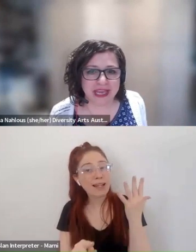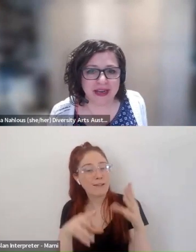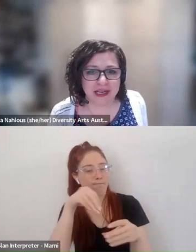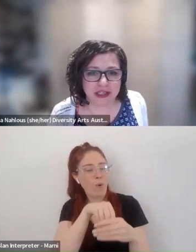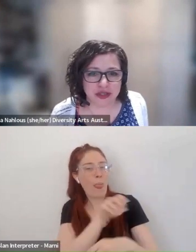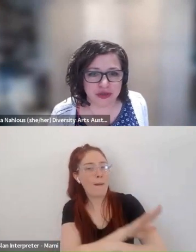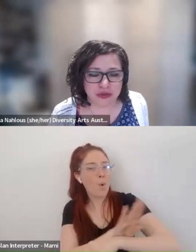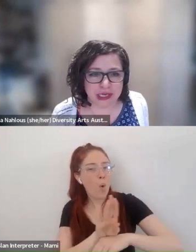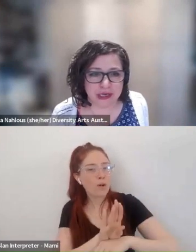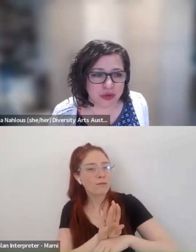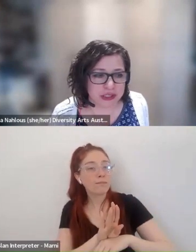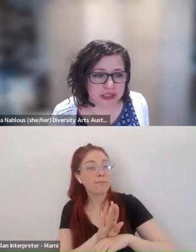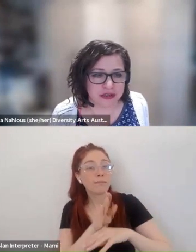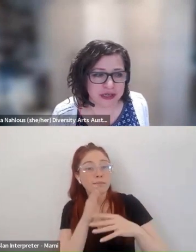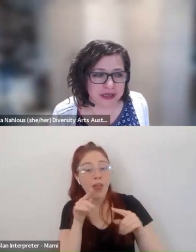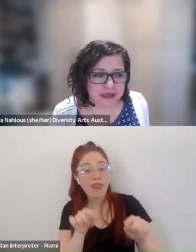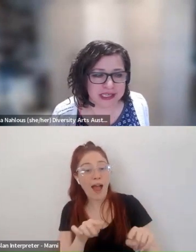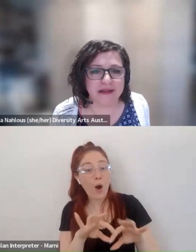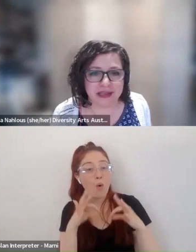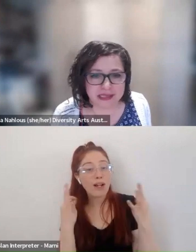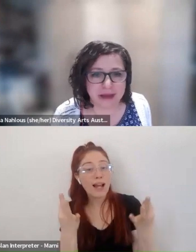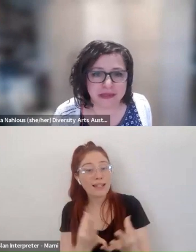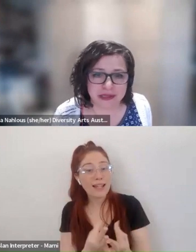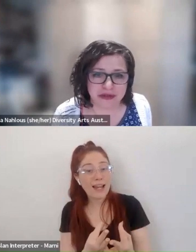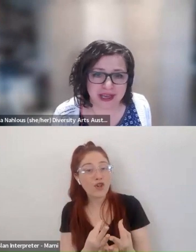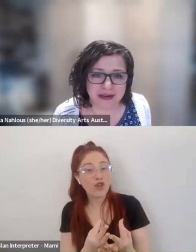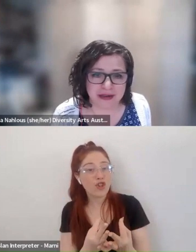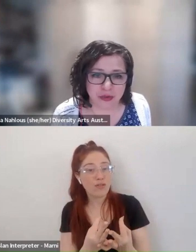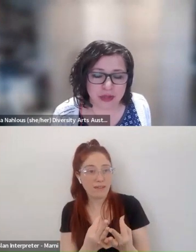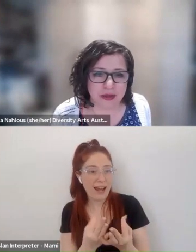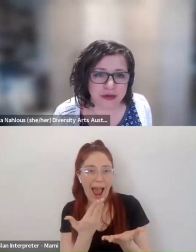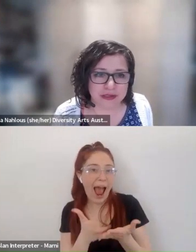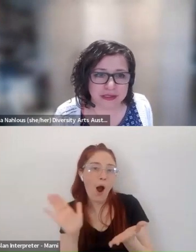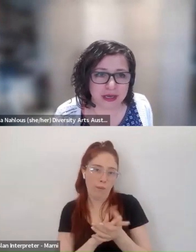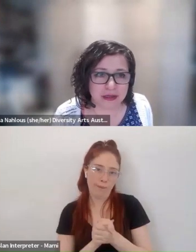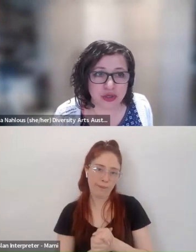they need to do in order to set things up so that when those new